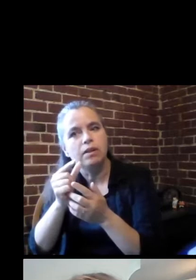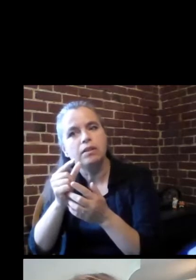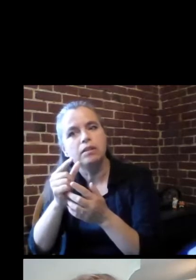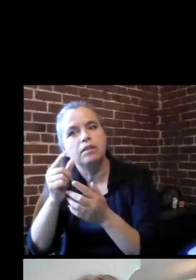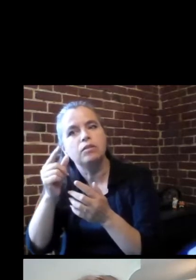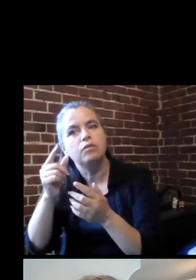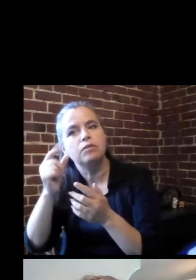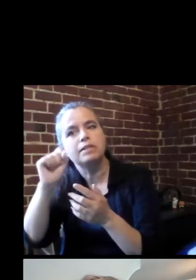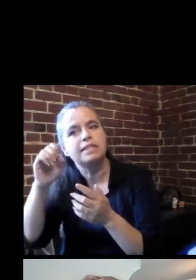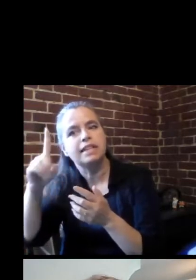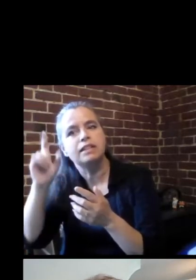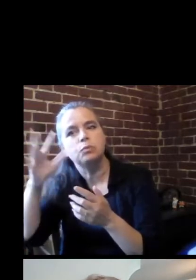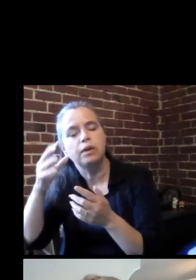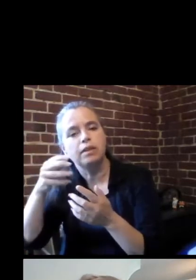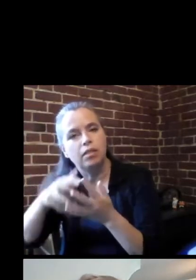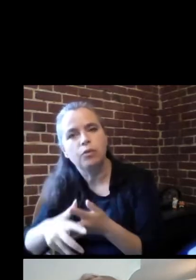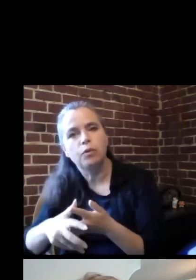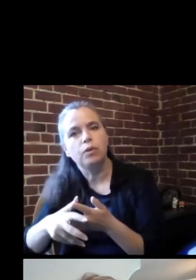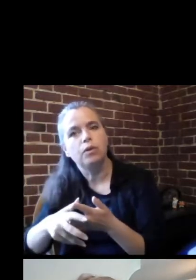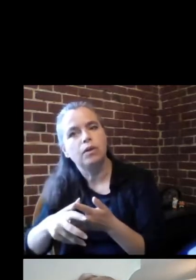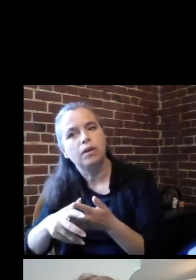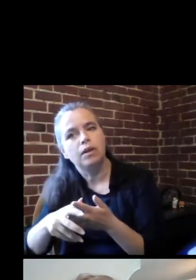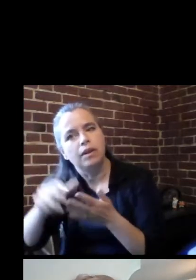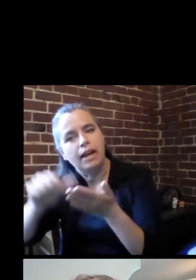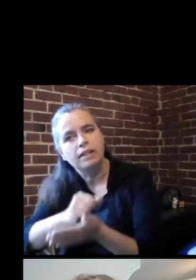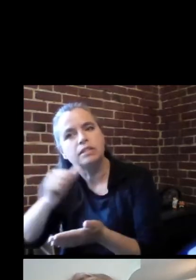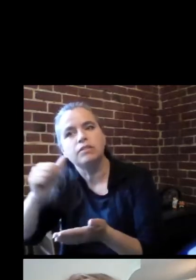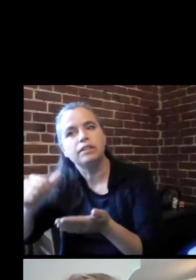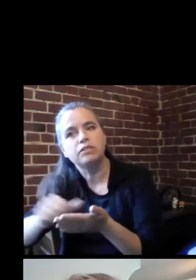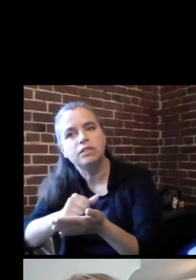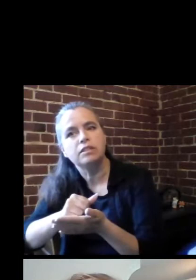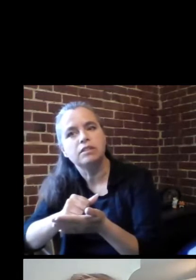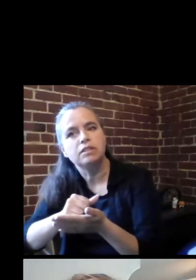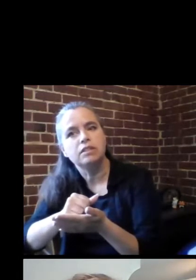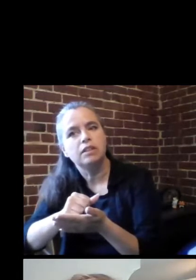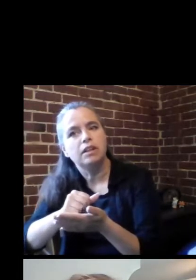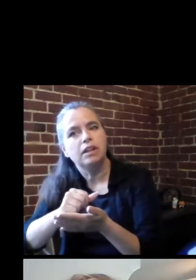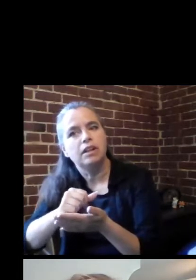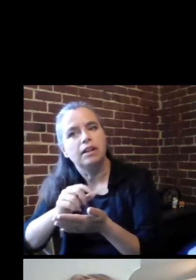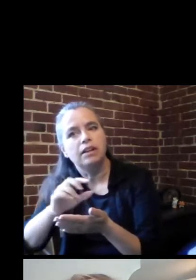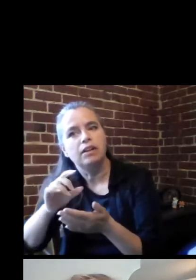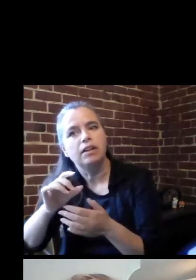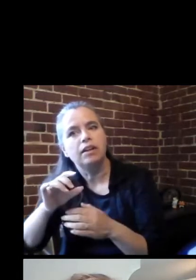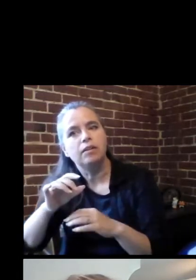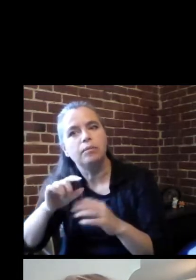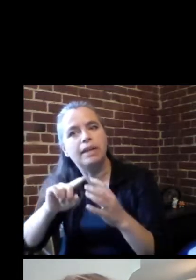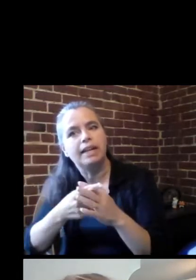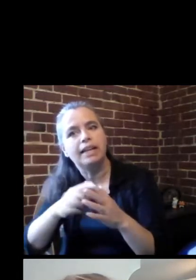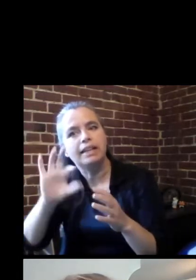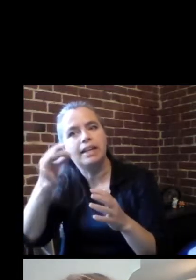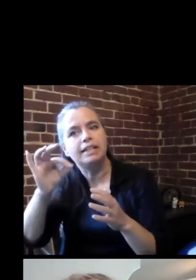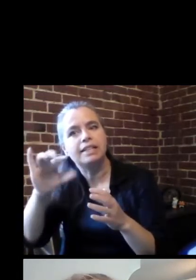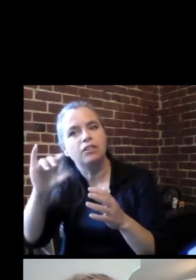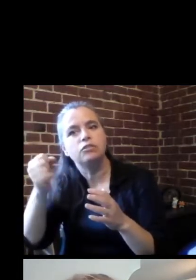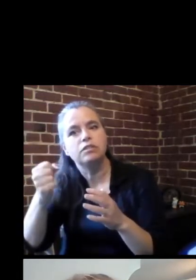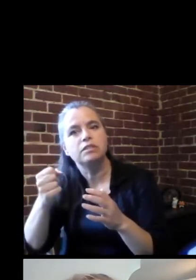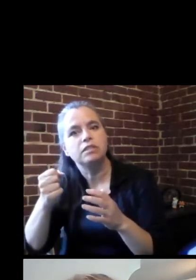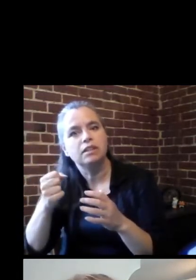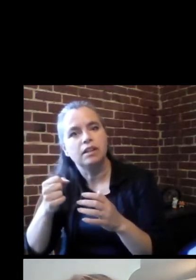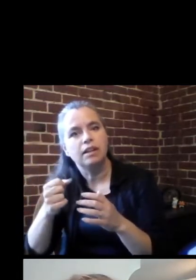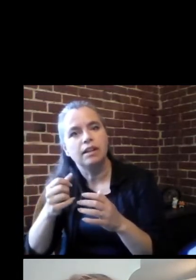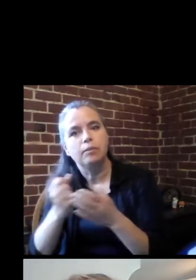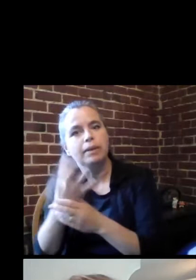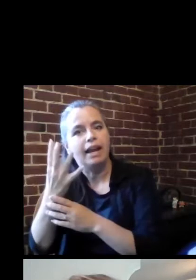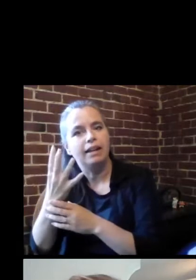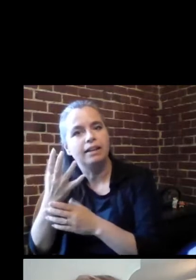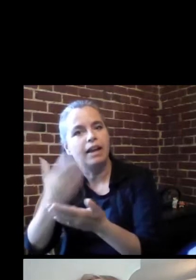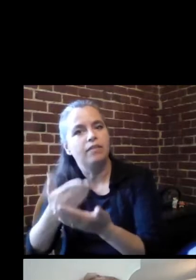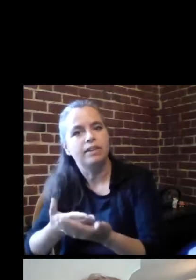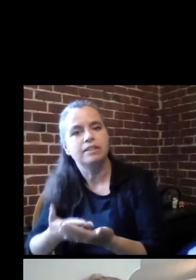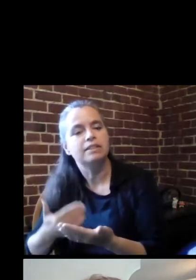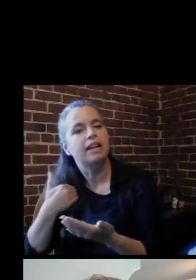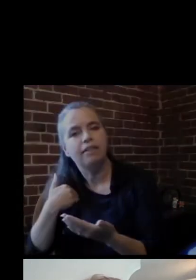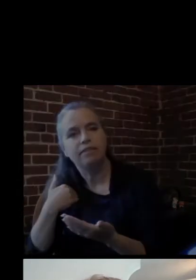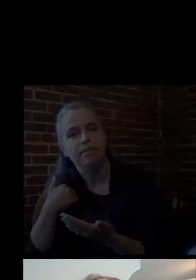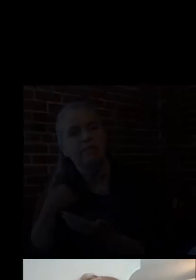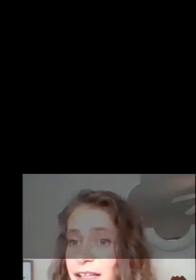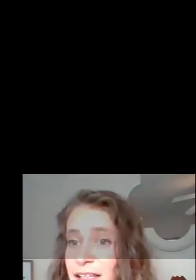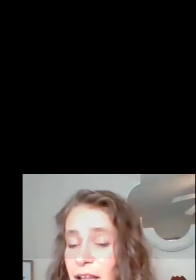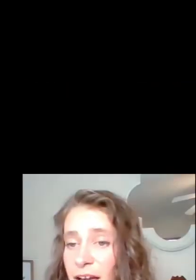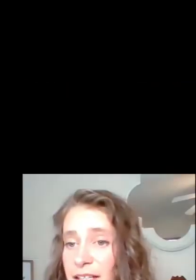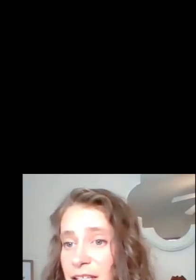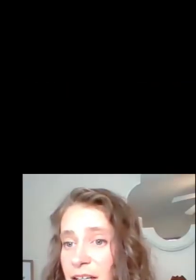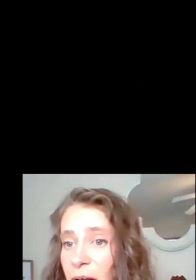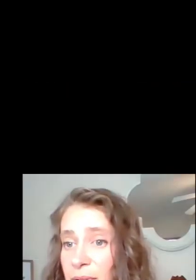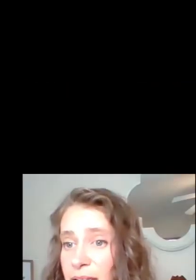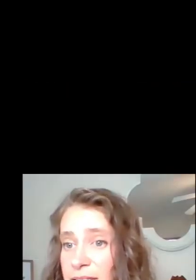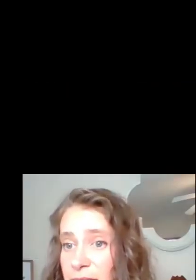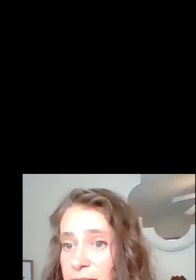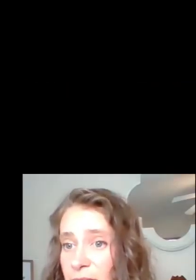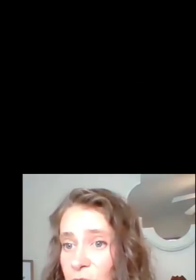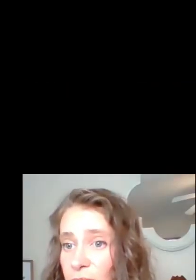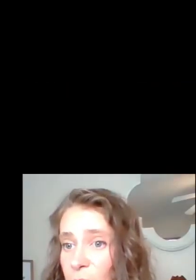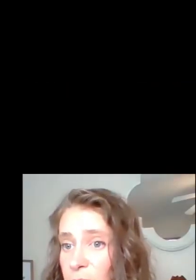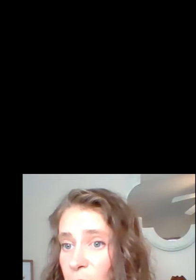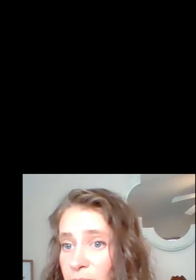And so a lot of excavations in the early 20th century, there's not a lot of plant evidence from those sites, because they didn't have a way to really systematically collect plant seeds and look at what people were eating.